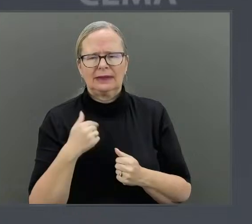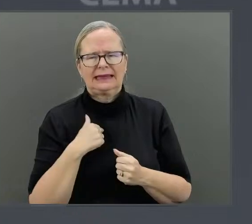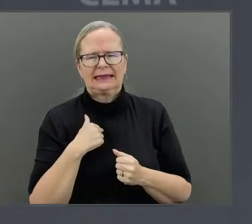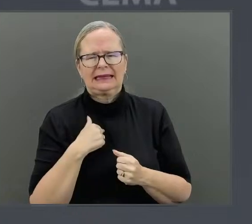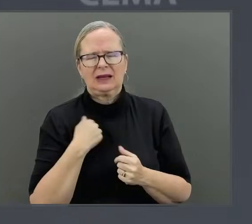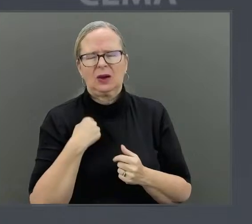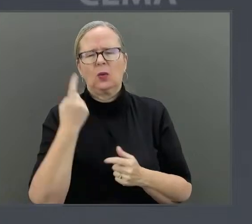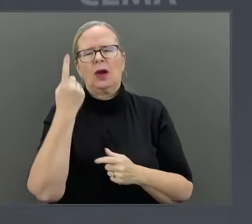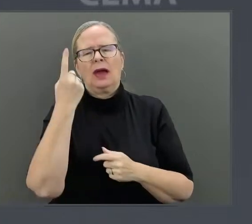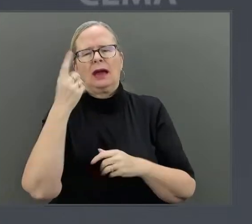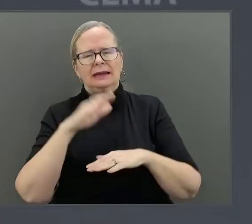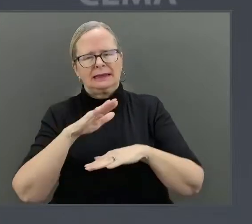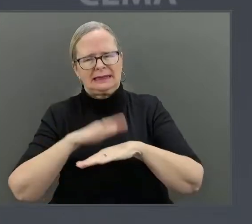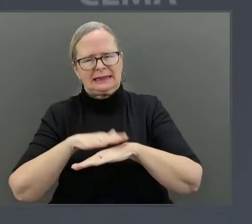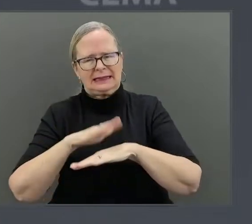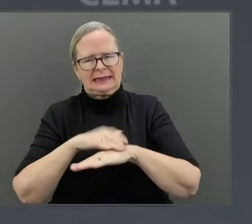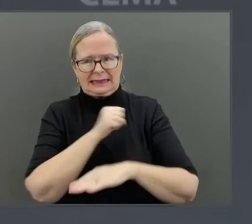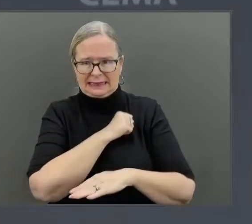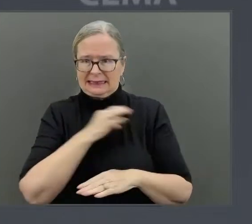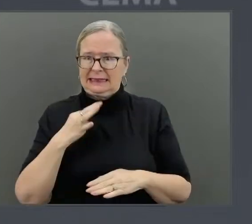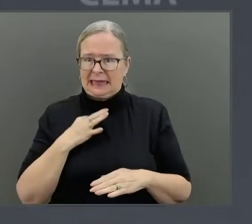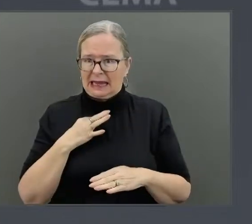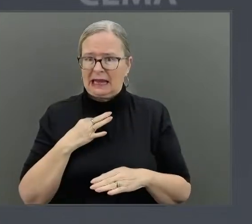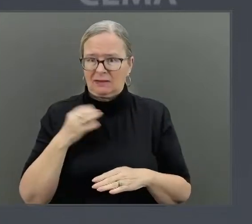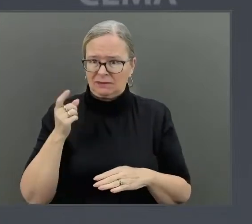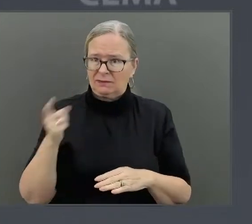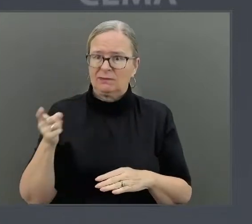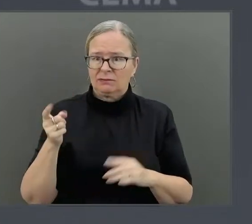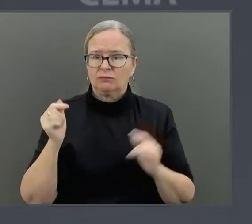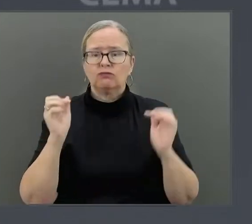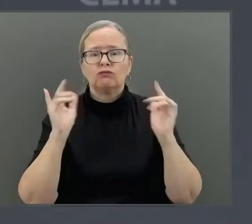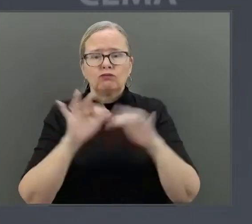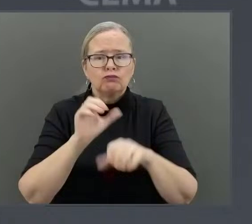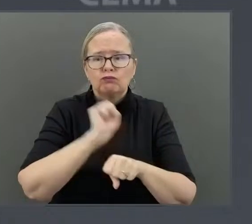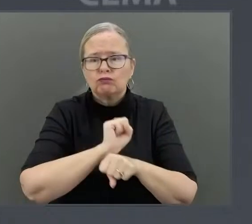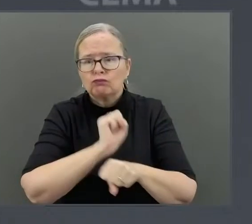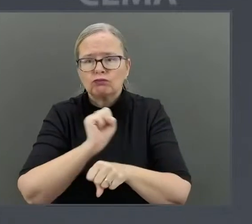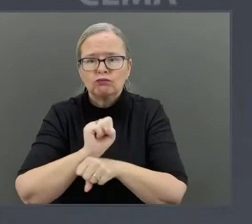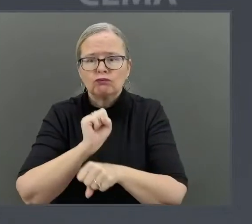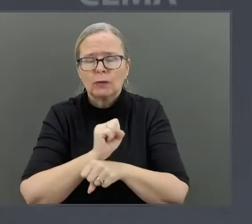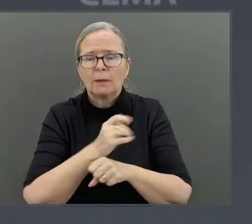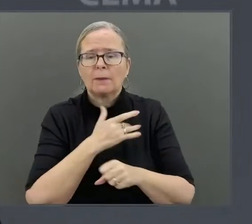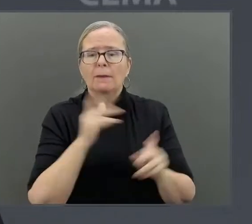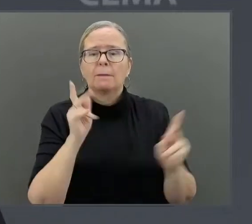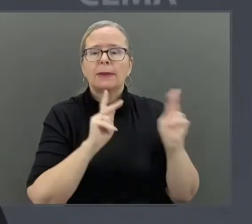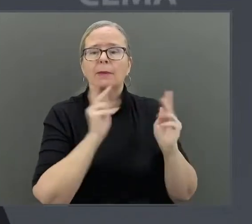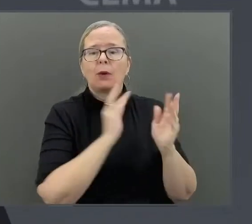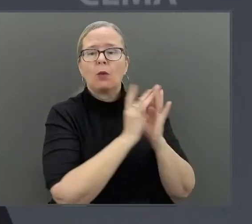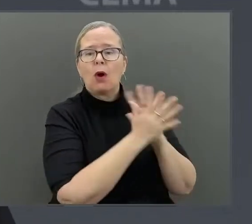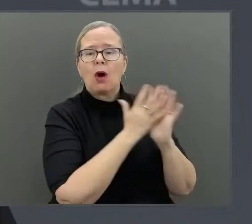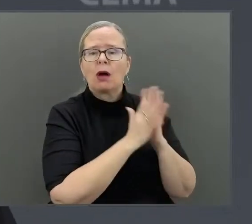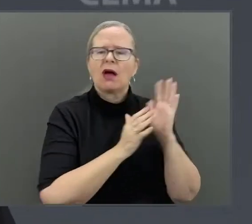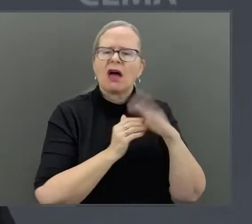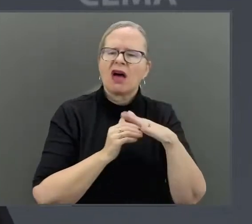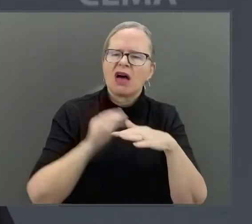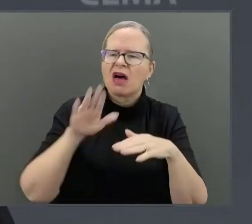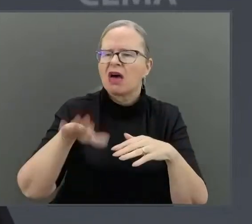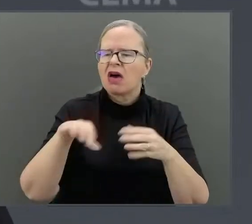repair work this behavior is not okay we have heard this happening when crews are performing